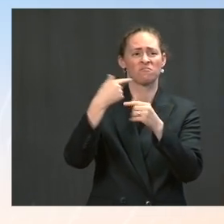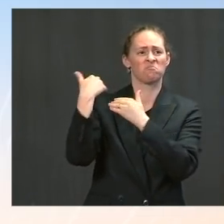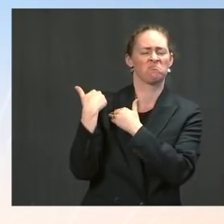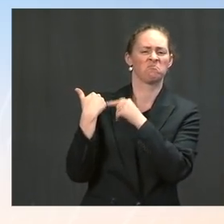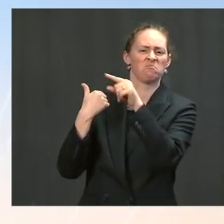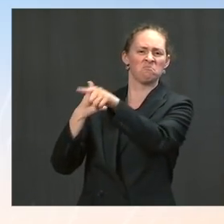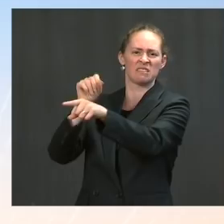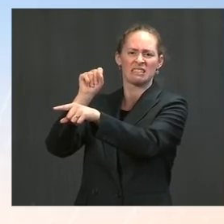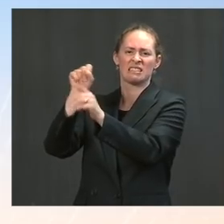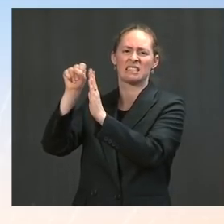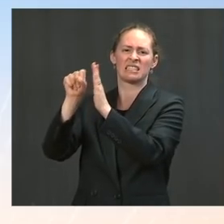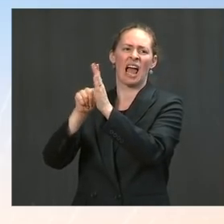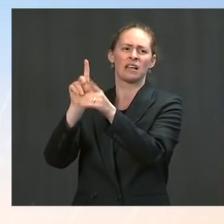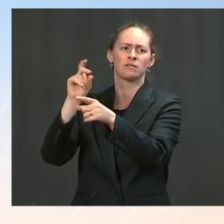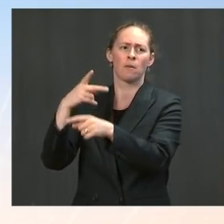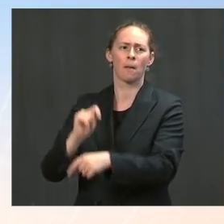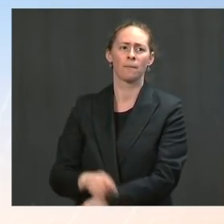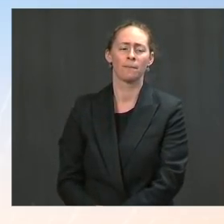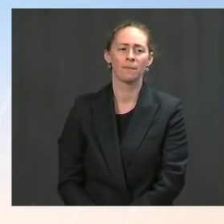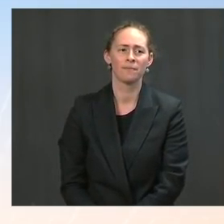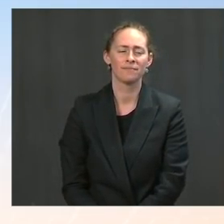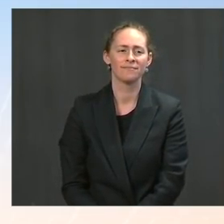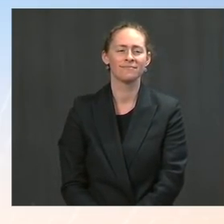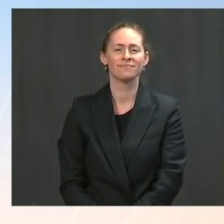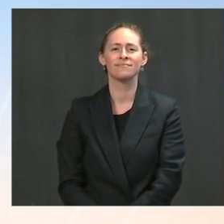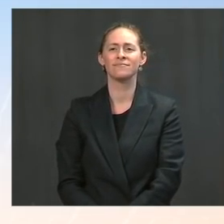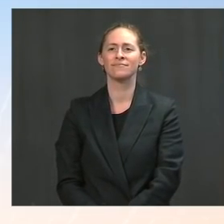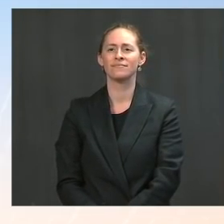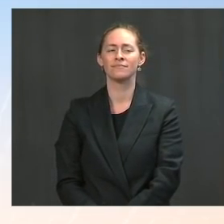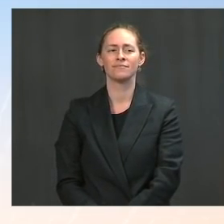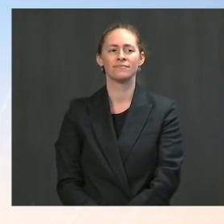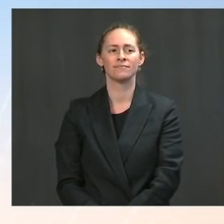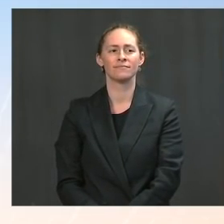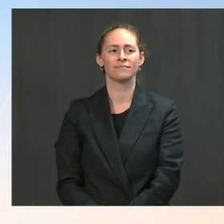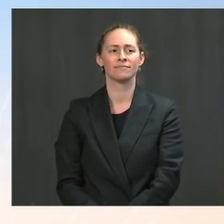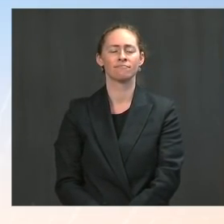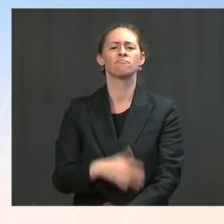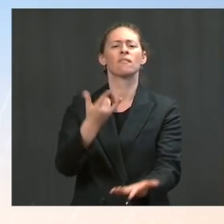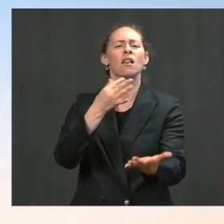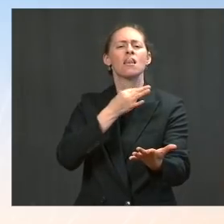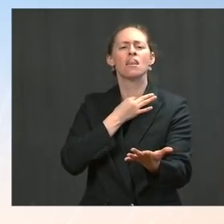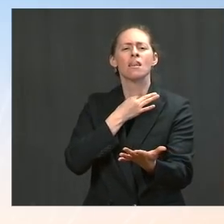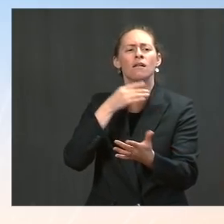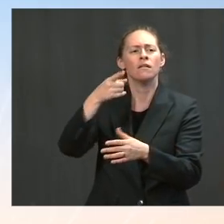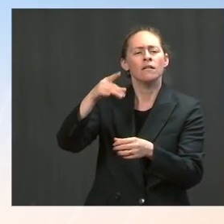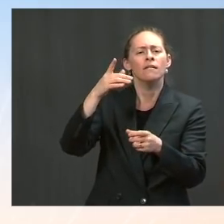Ms. Psaki: Go ahead. Oh, sorry, April. Go ahead. And then I'll come to you. The Press: On voting rights -- Ms. Psaki: Yeah. The Press: On Tuesday, President Biden said --